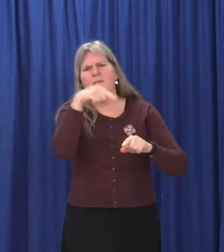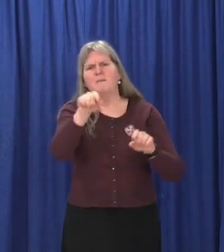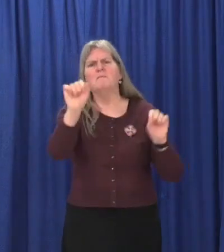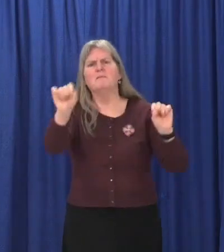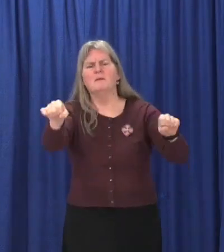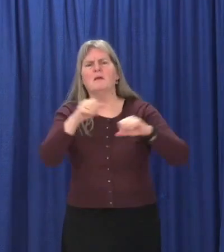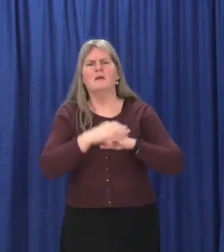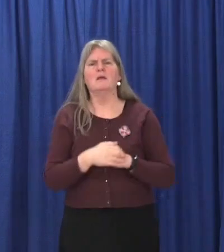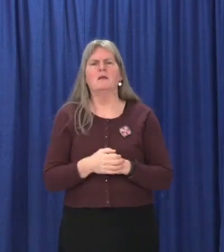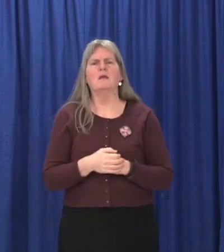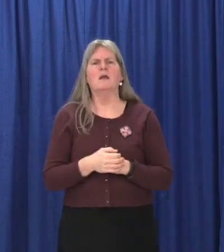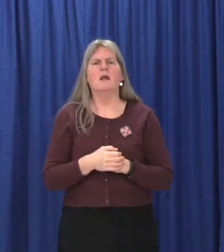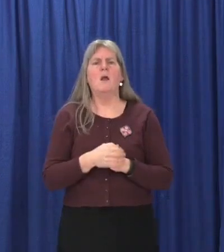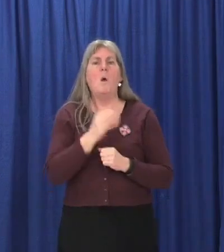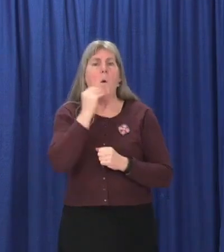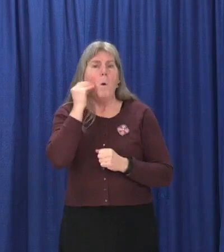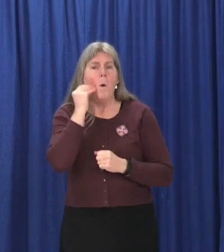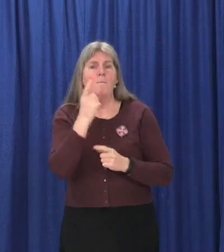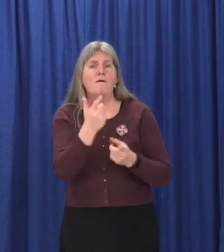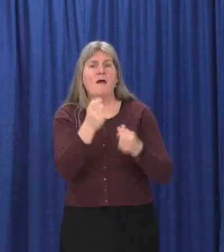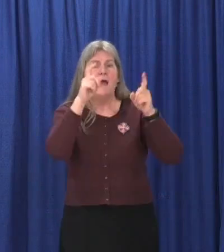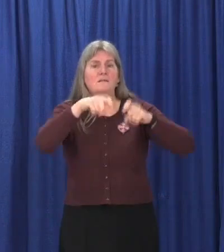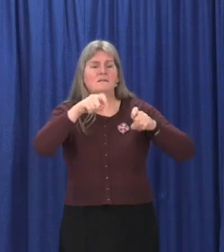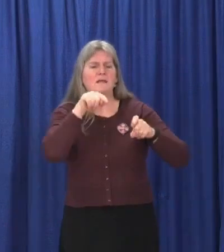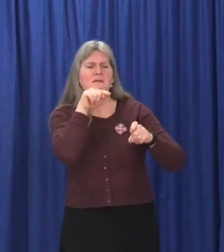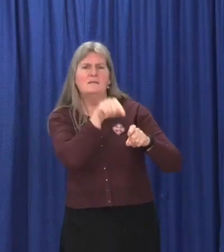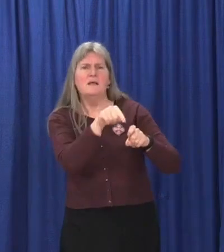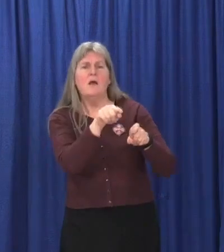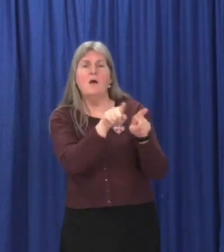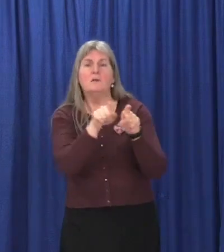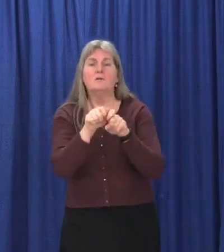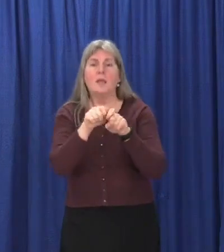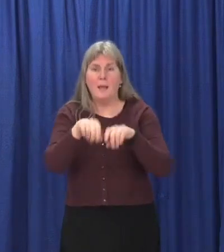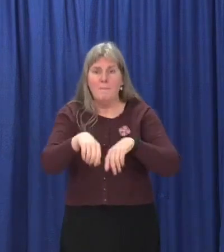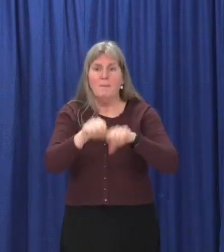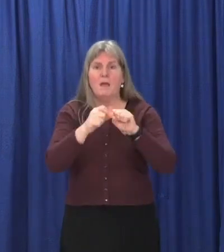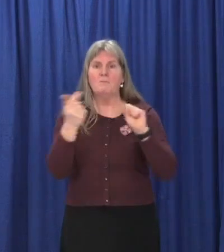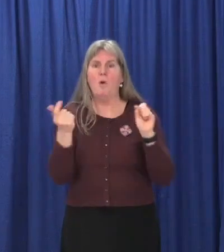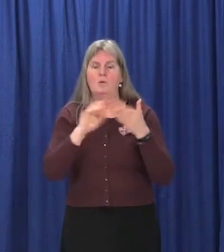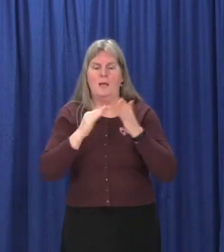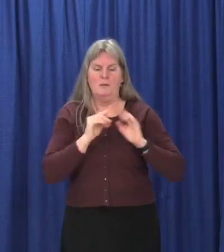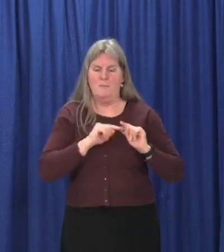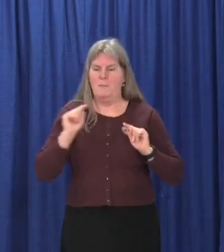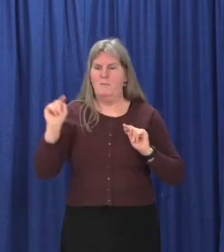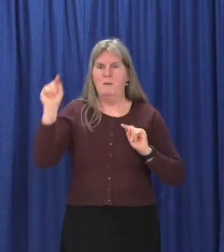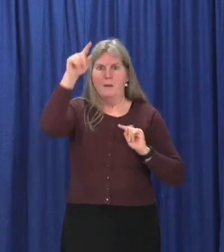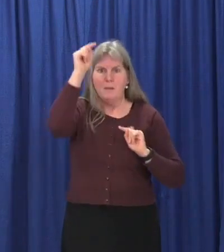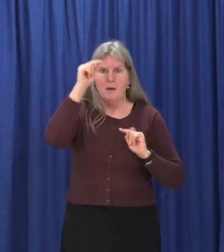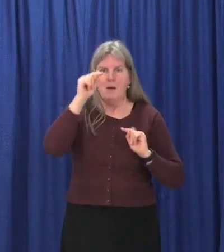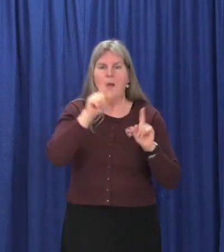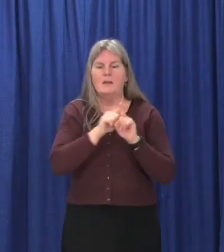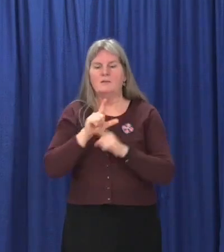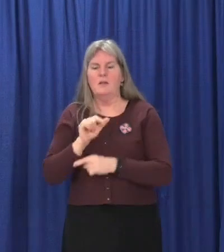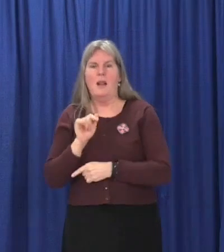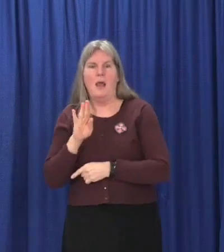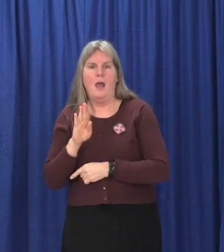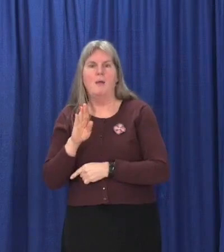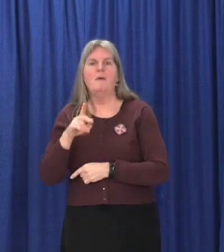rapid test kits, they're also available in all rural communities, and lab based PCR testing is